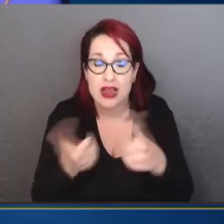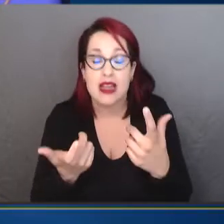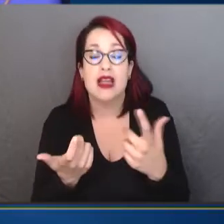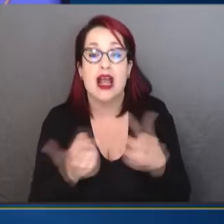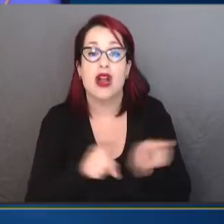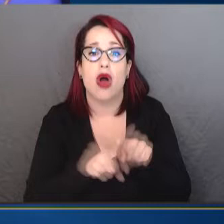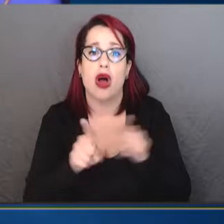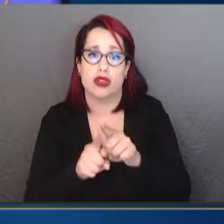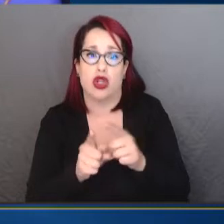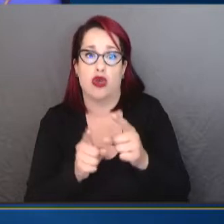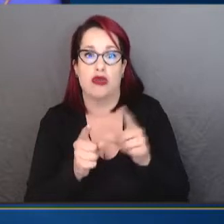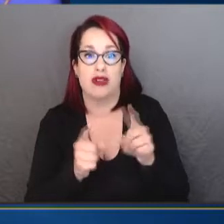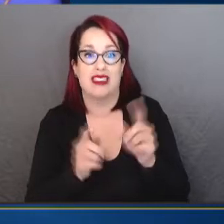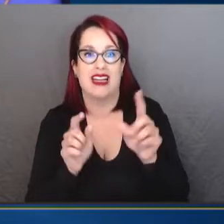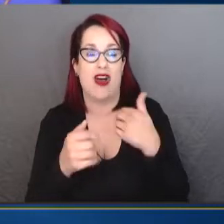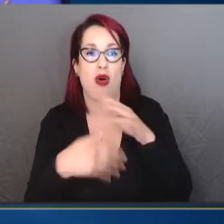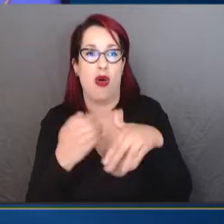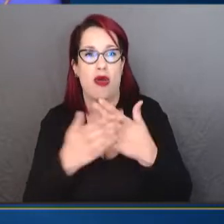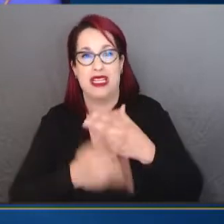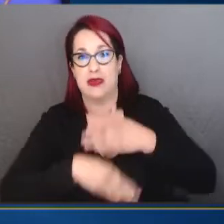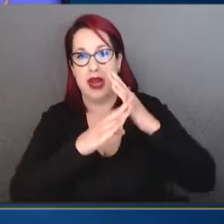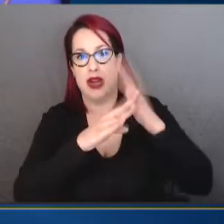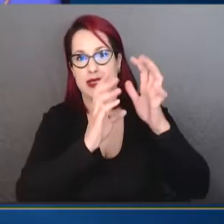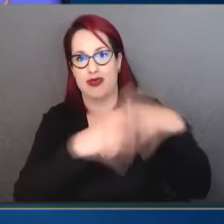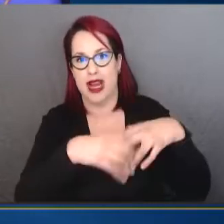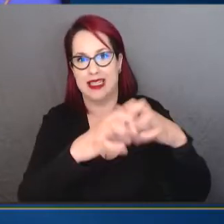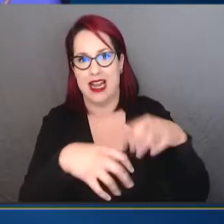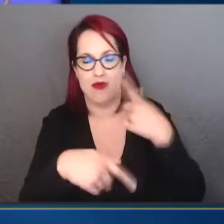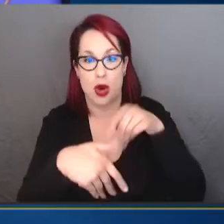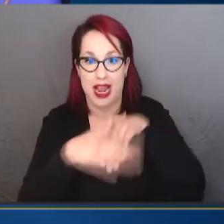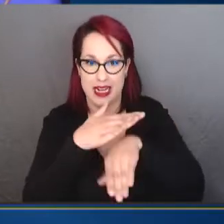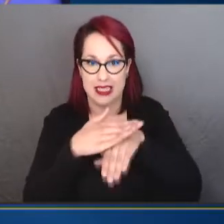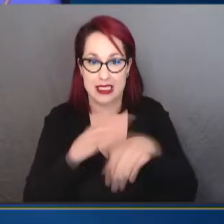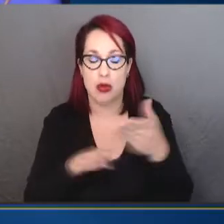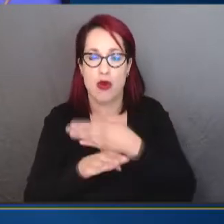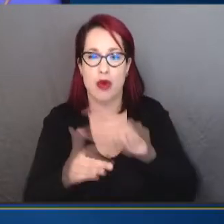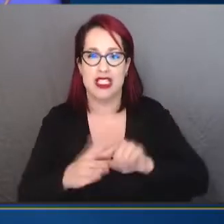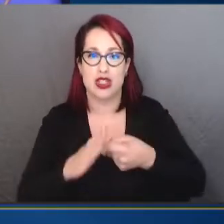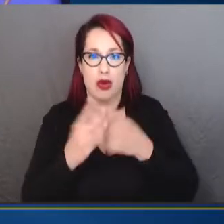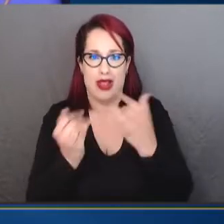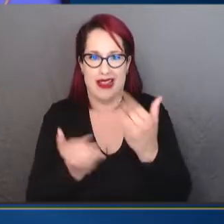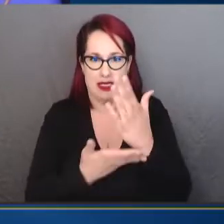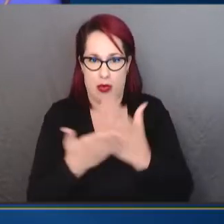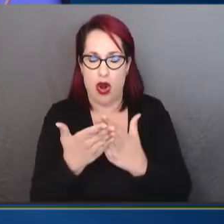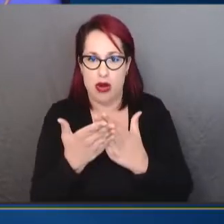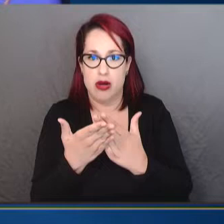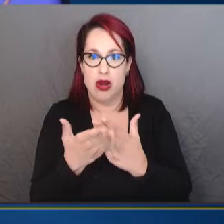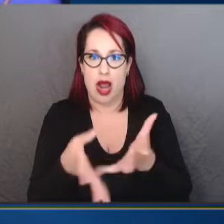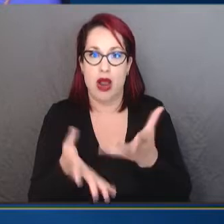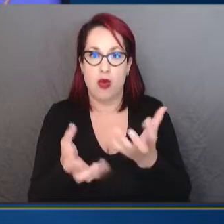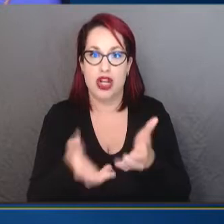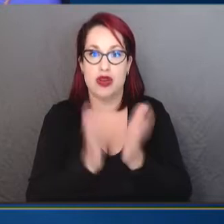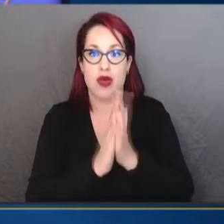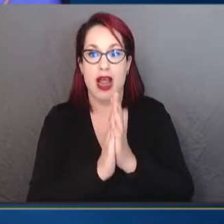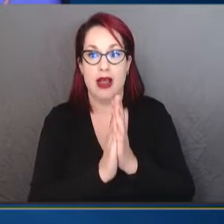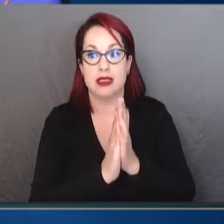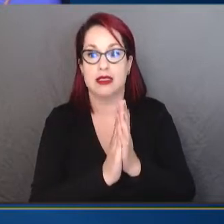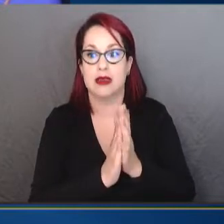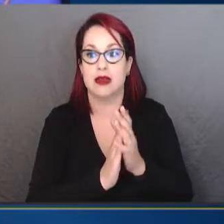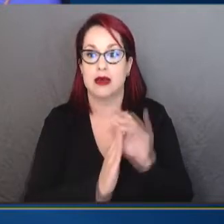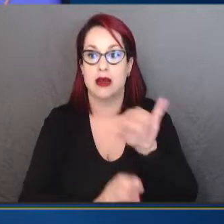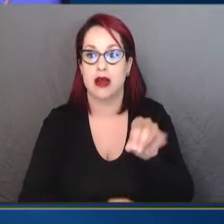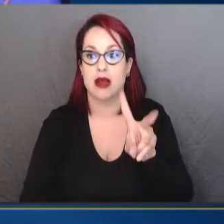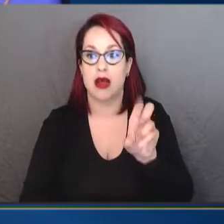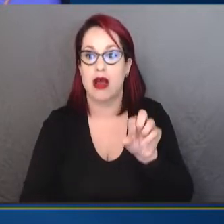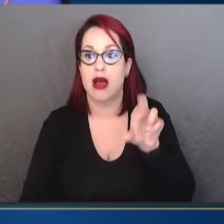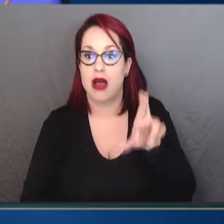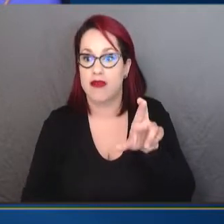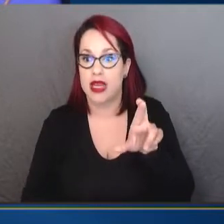we get started with this component of the summit, I'd like to bring back Secretary Xavier Becerra.